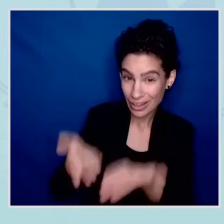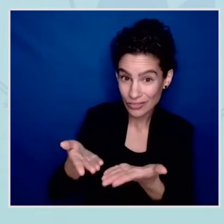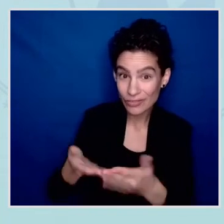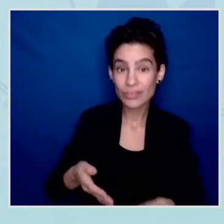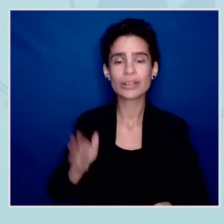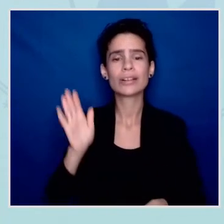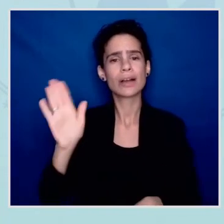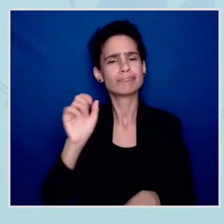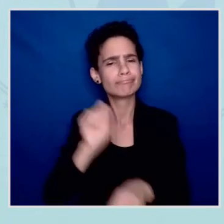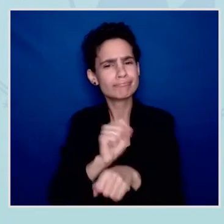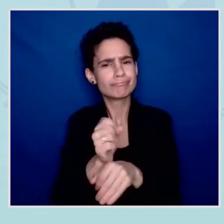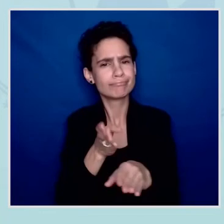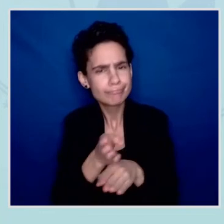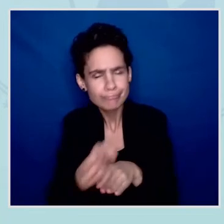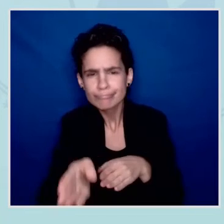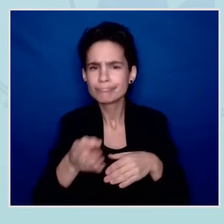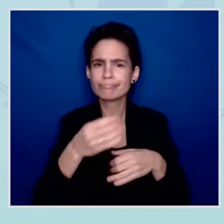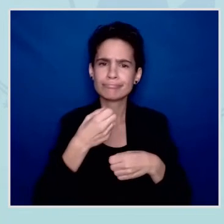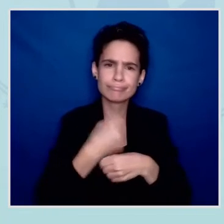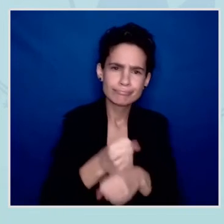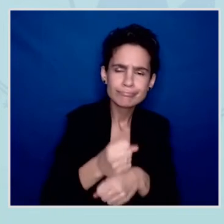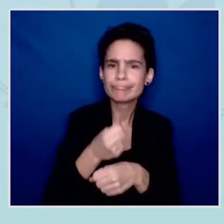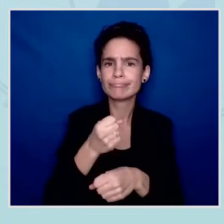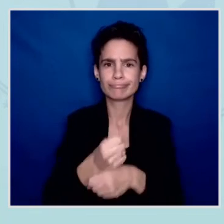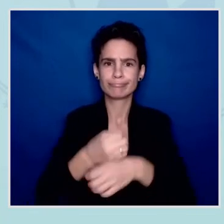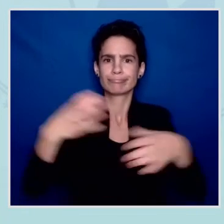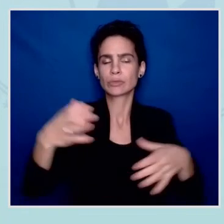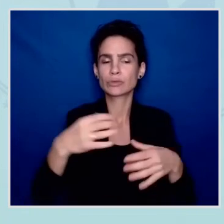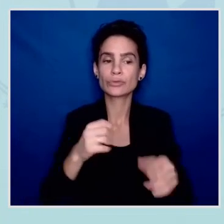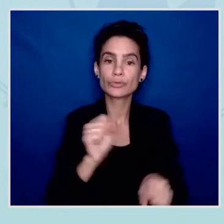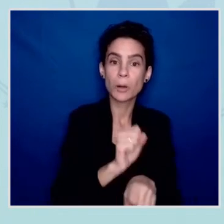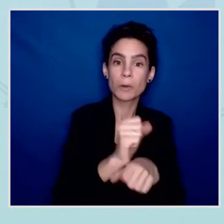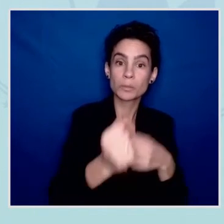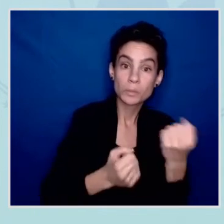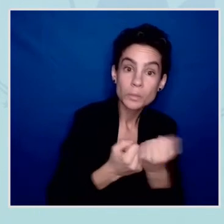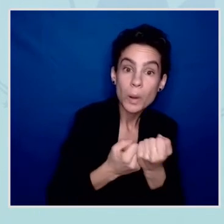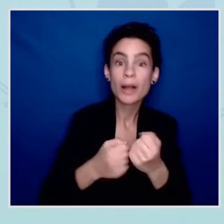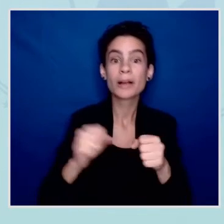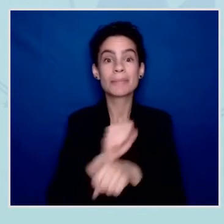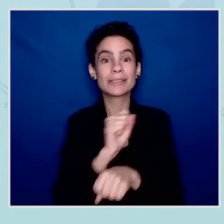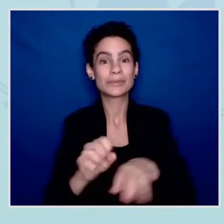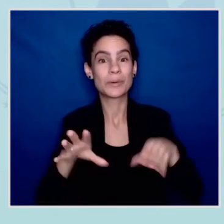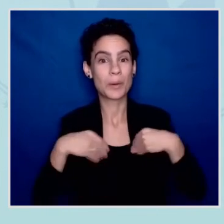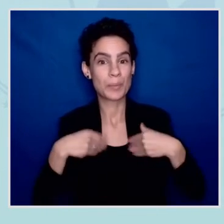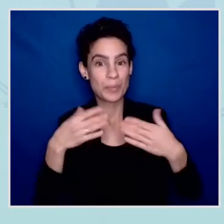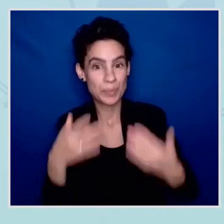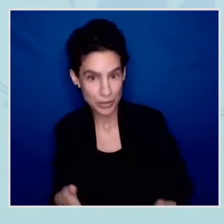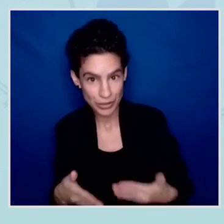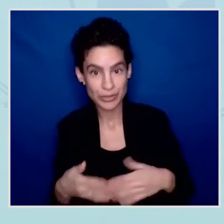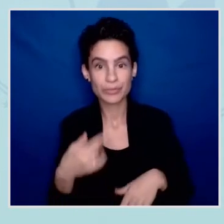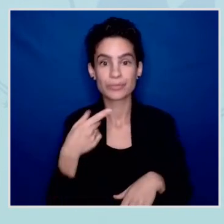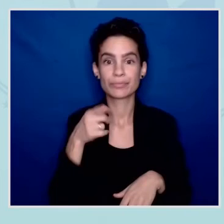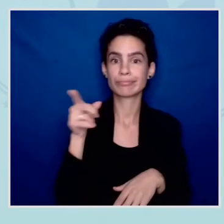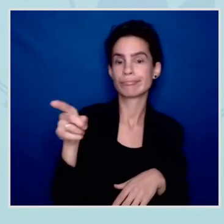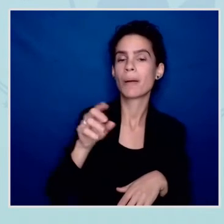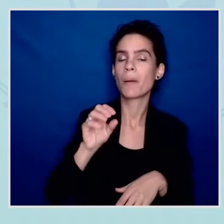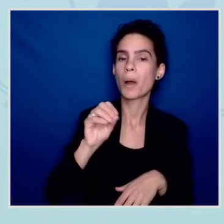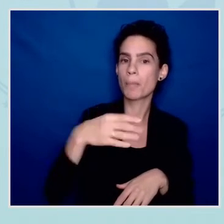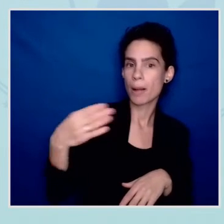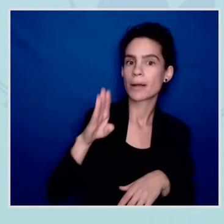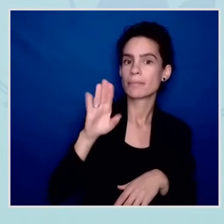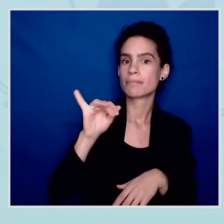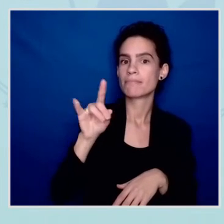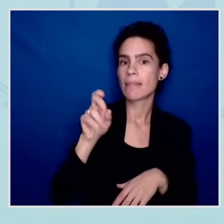EMPLOYEES IN THE NEIGHBORHOOD